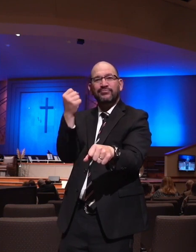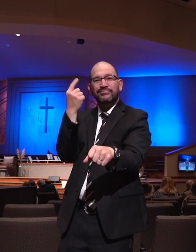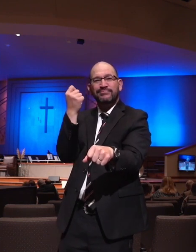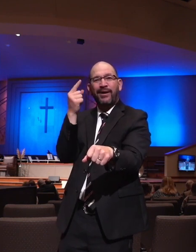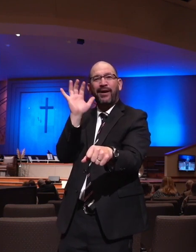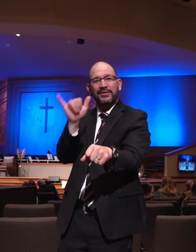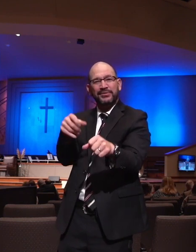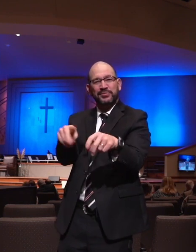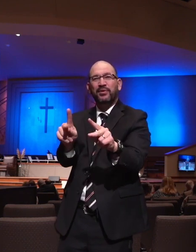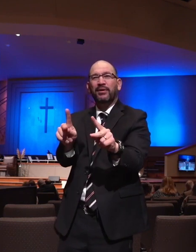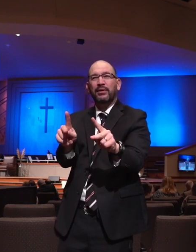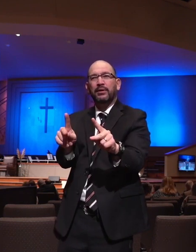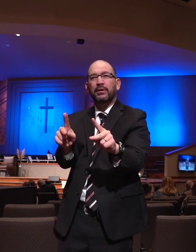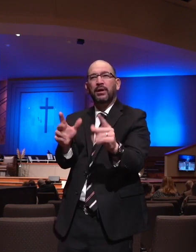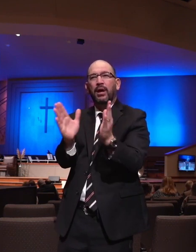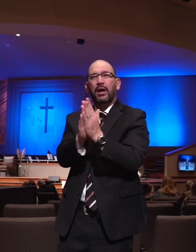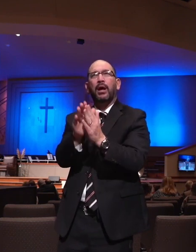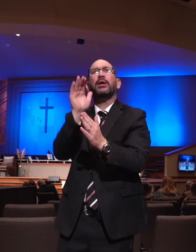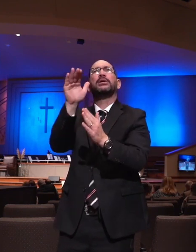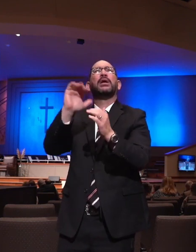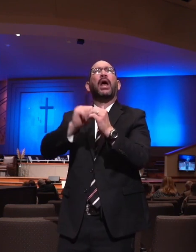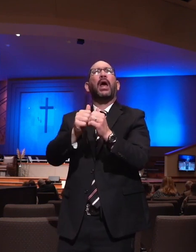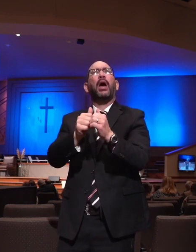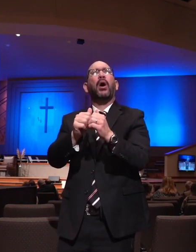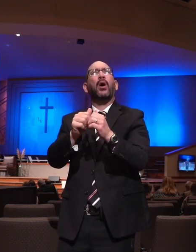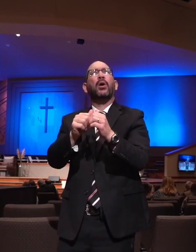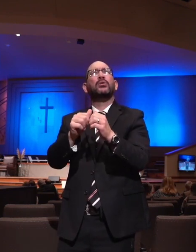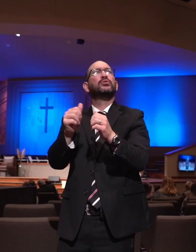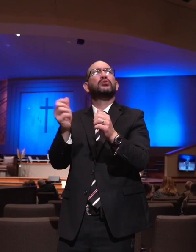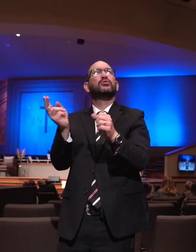you started asking God God will open doors in your mind you'll think of it